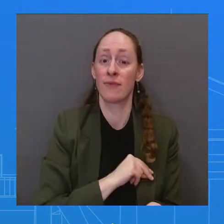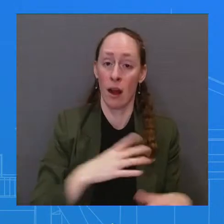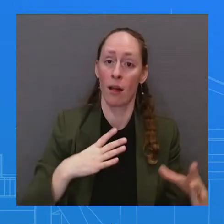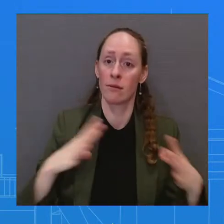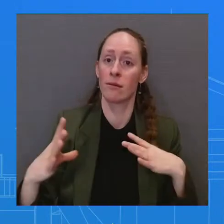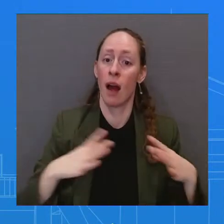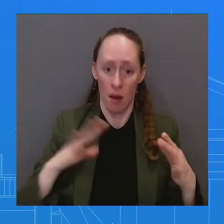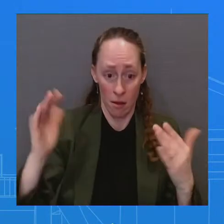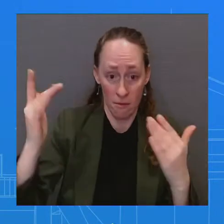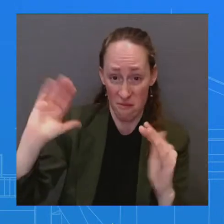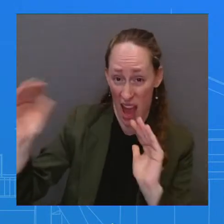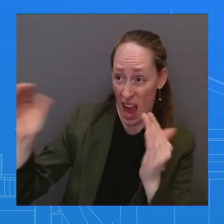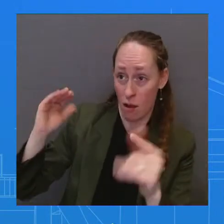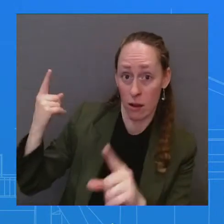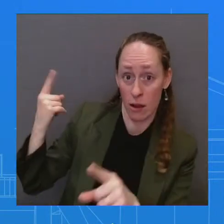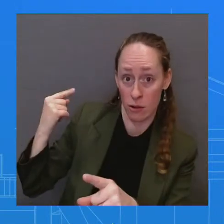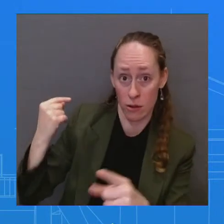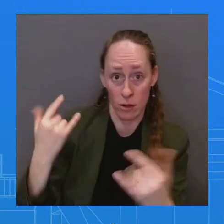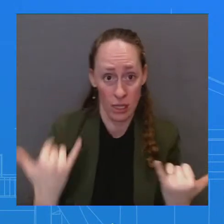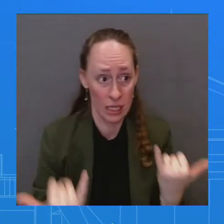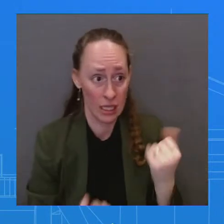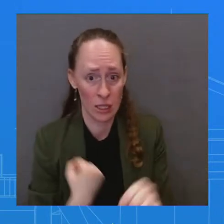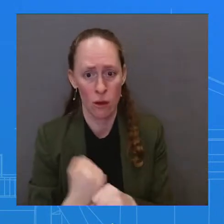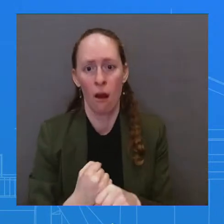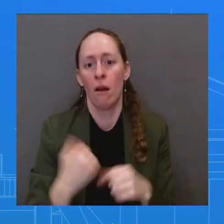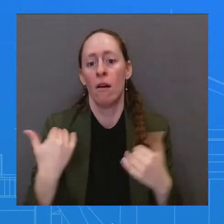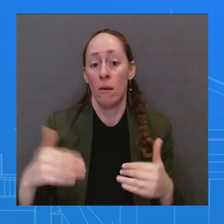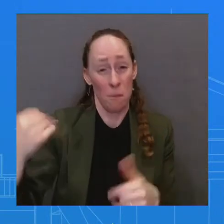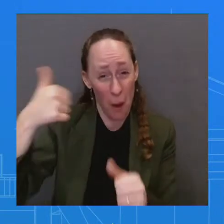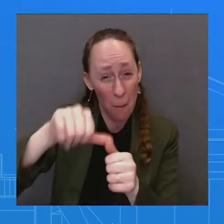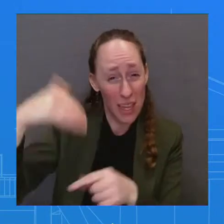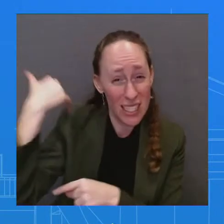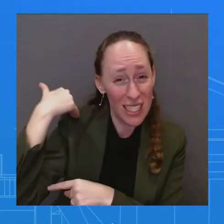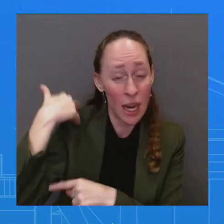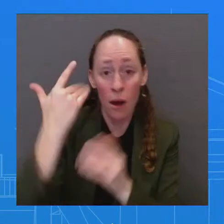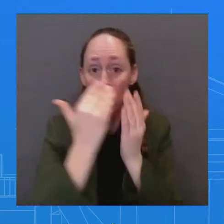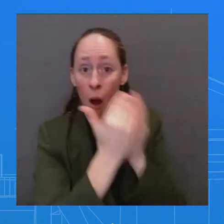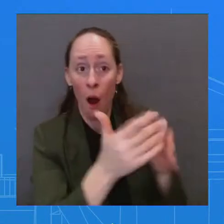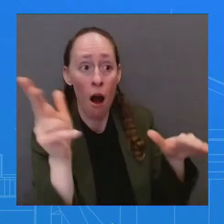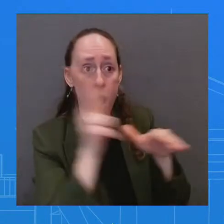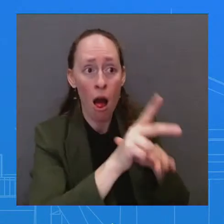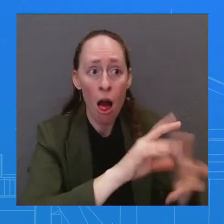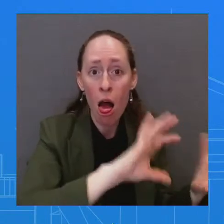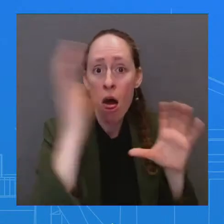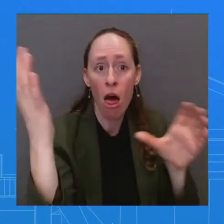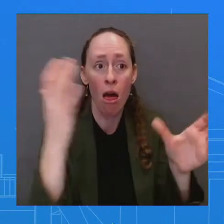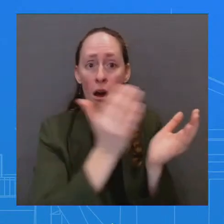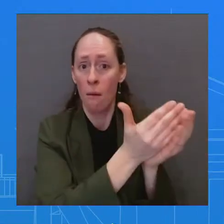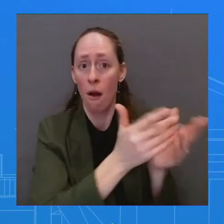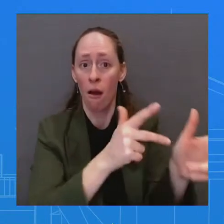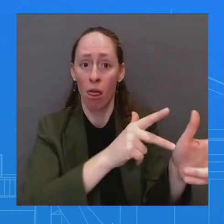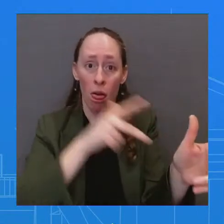This Thanksgiving, it was just eight. And supply chain pressures have declined from record highs